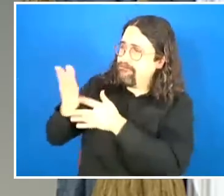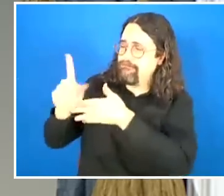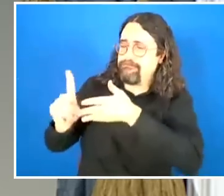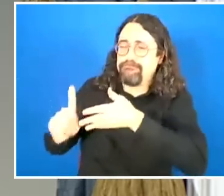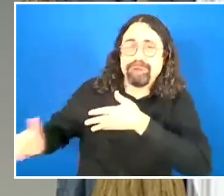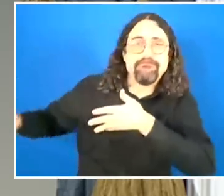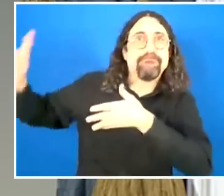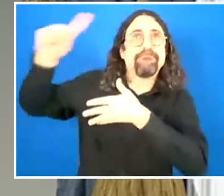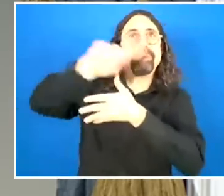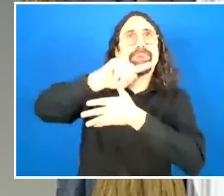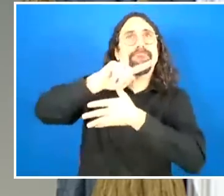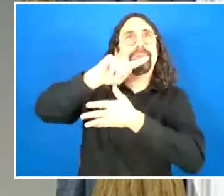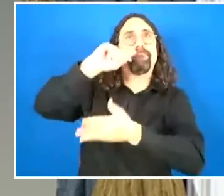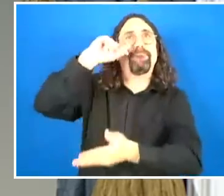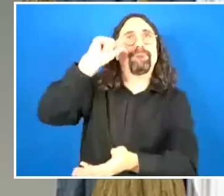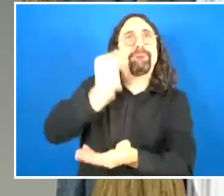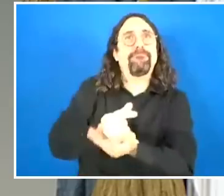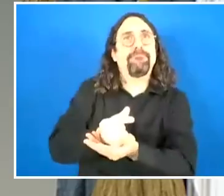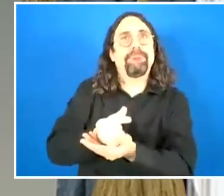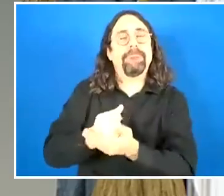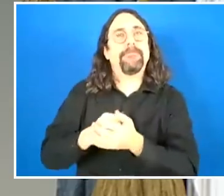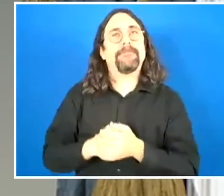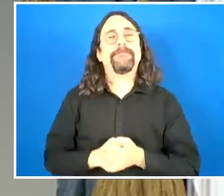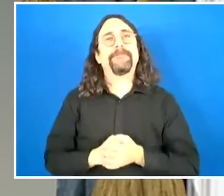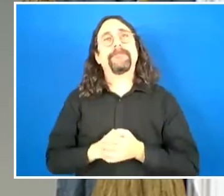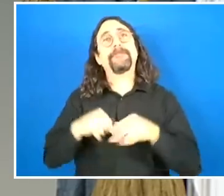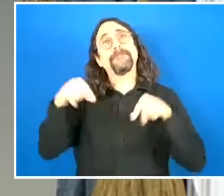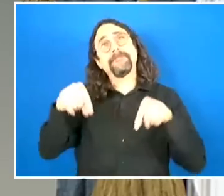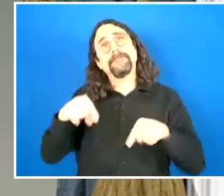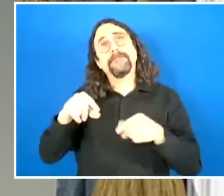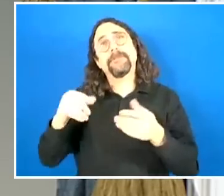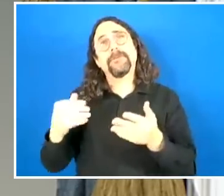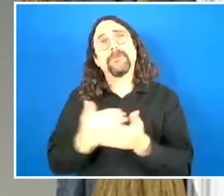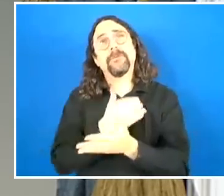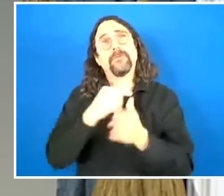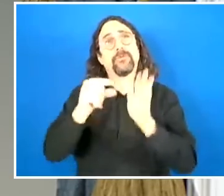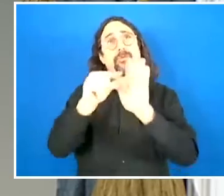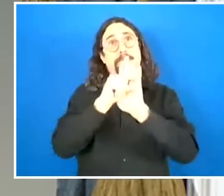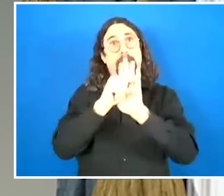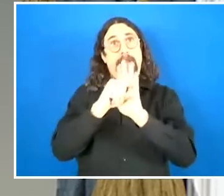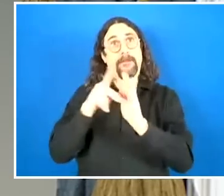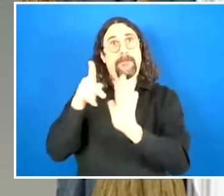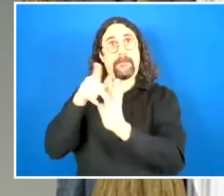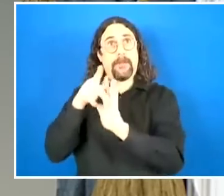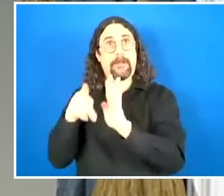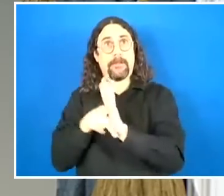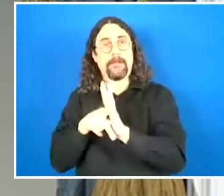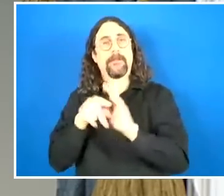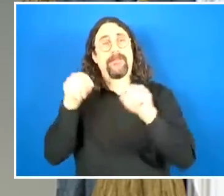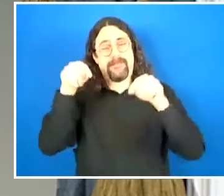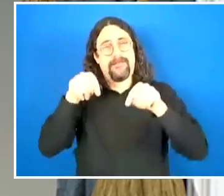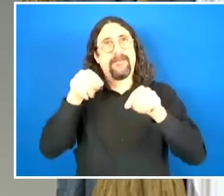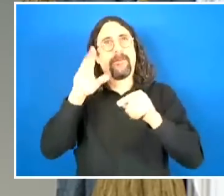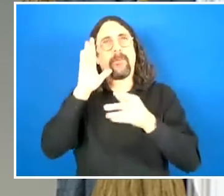GOING TO NEED AND HELPS US IDENTIFY THOSE STUDENT WHO IS A REGOING TO NEED THAT EXTRA SUPPORT. I FULLY STAND BEHIND THIS